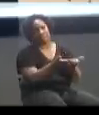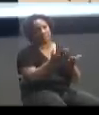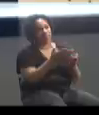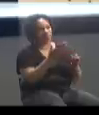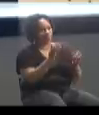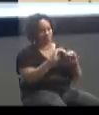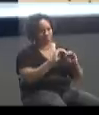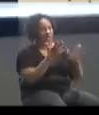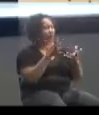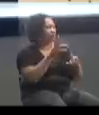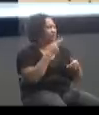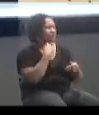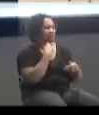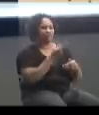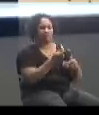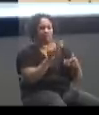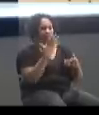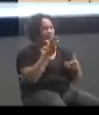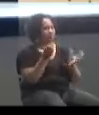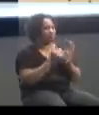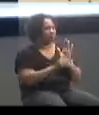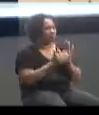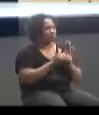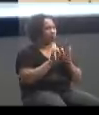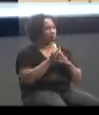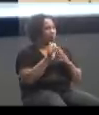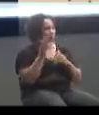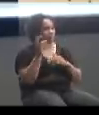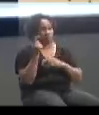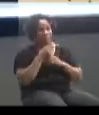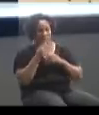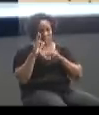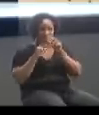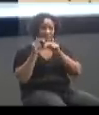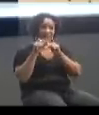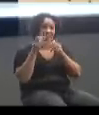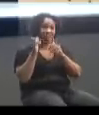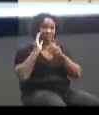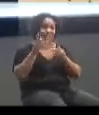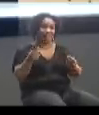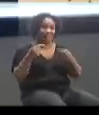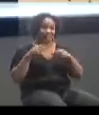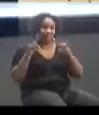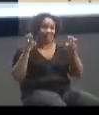I'VE SAID THIS ALL ACROSS THE SOUTHEAST -- THE DAYS OF BUILD IT AND THEY WILL COME ARE LONG GONE.